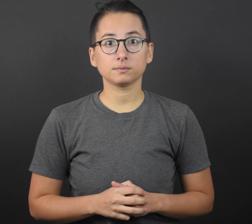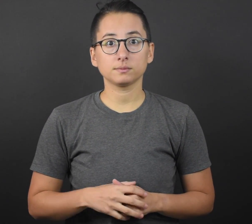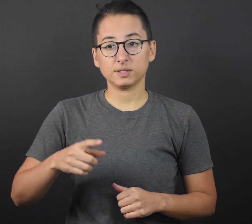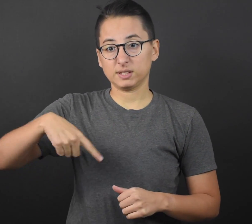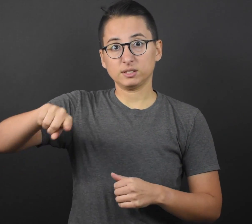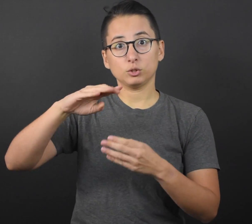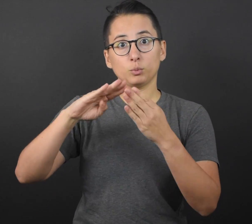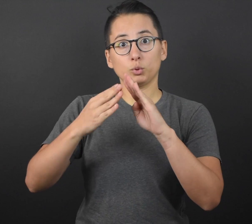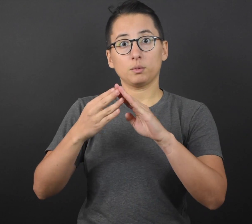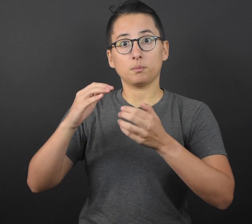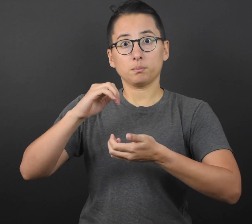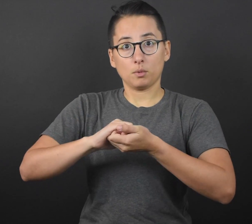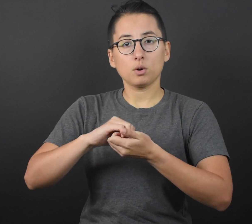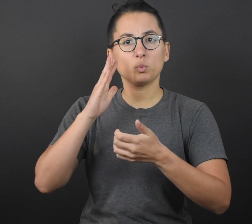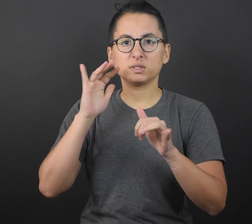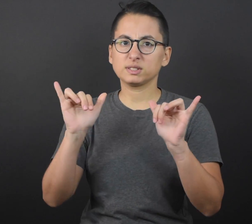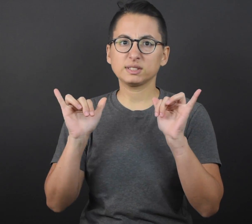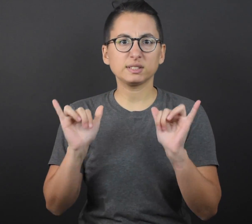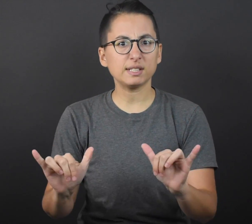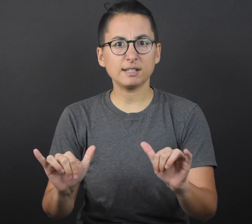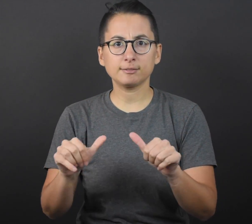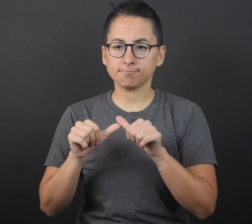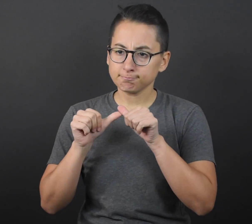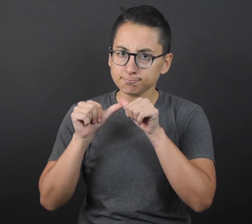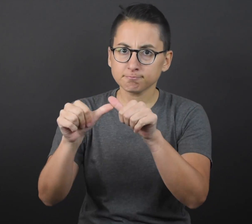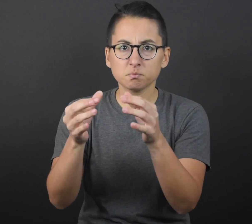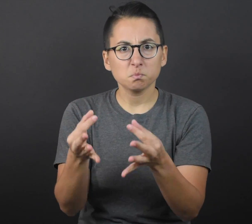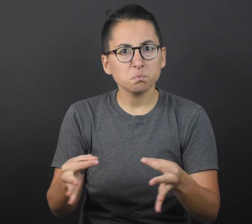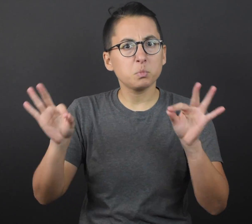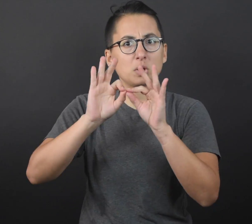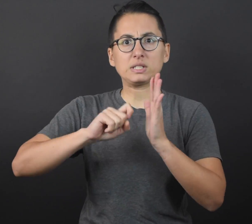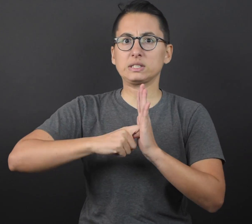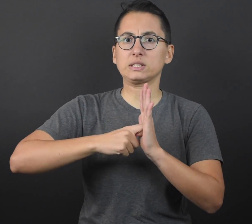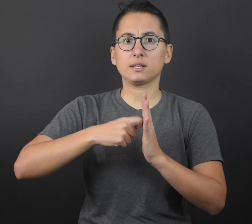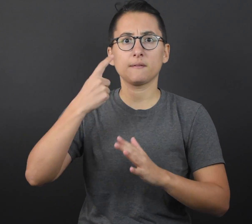These community partnerships will remain a core element of the program going forward.